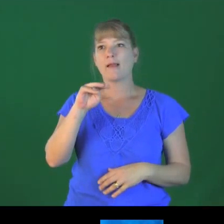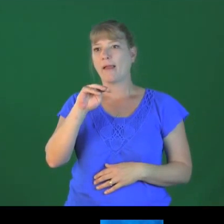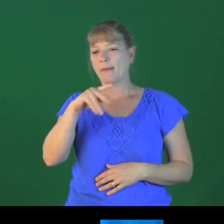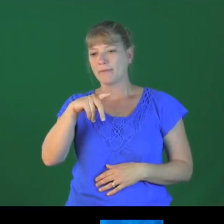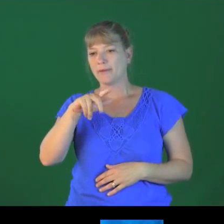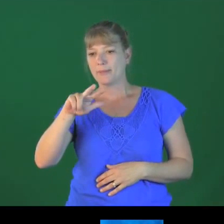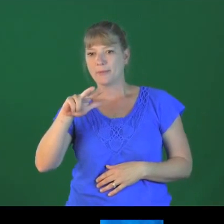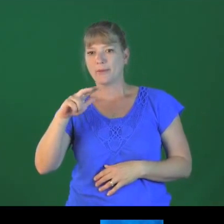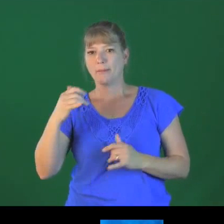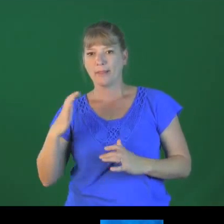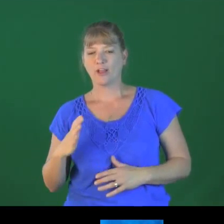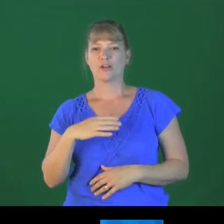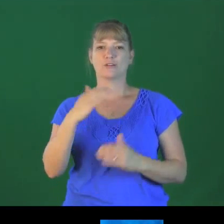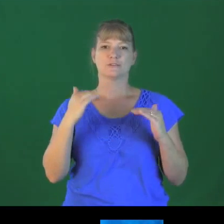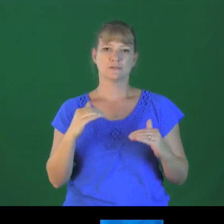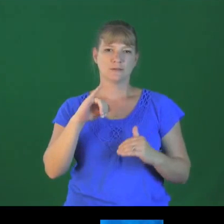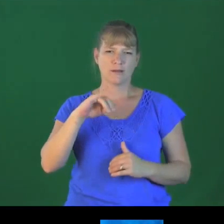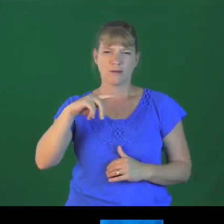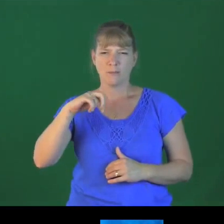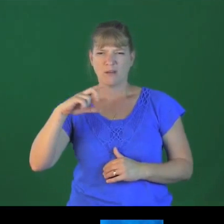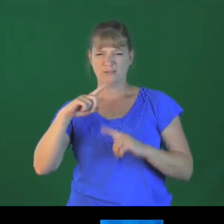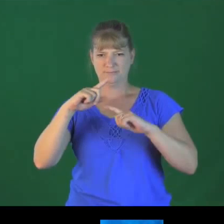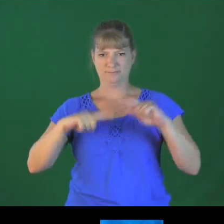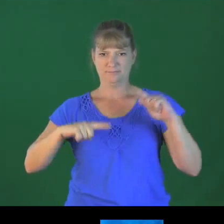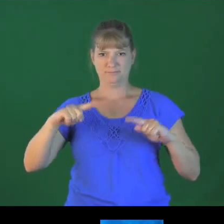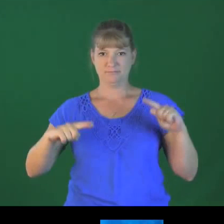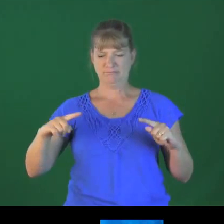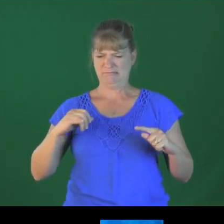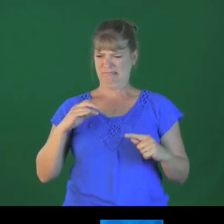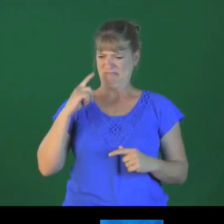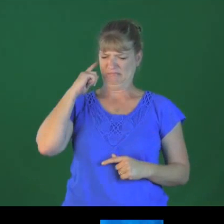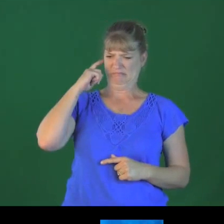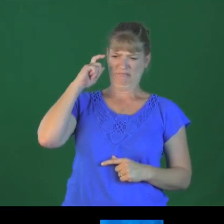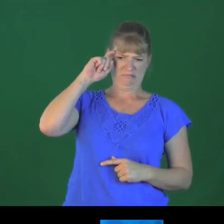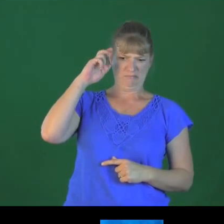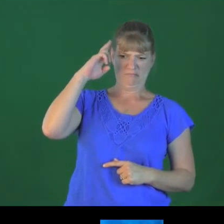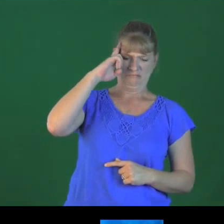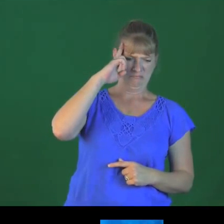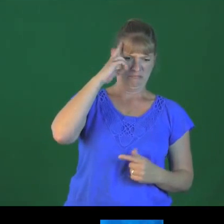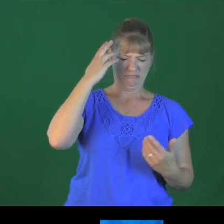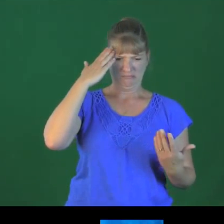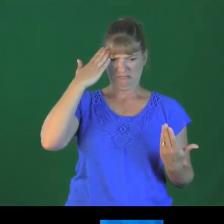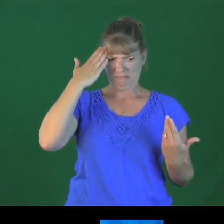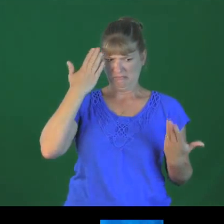iPods, things like that. Again if you're not sure, if your hearing aid or cochlear implant is Bluetooth